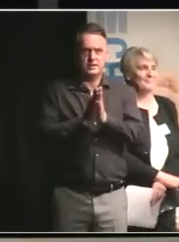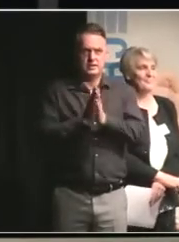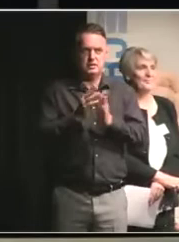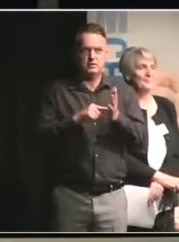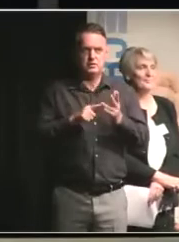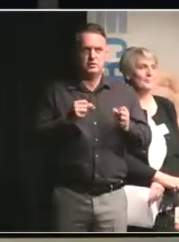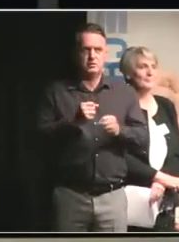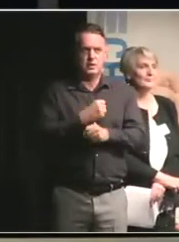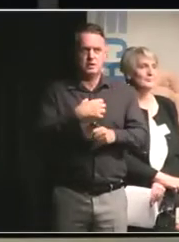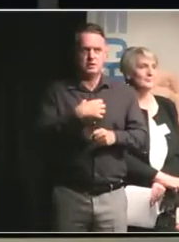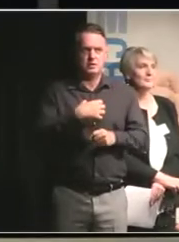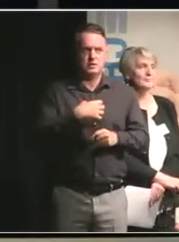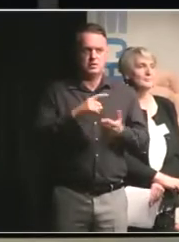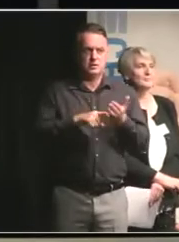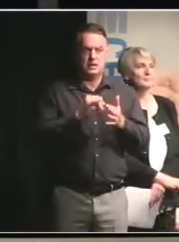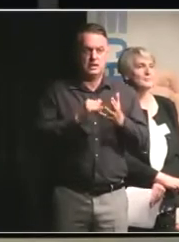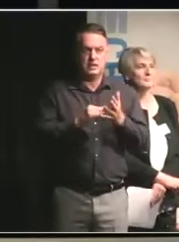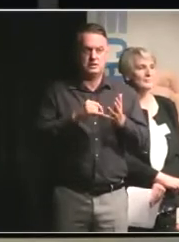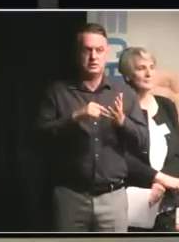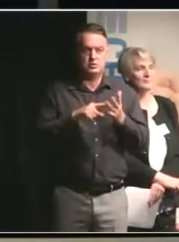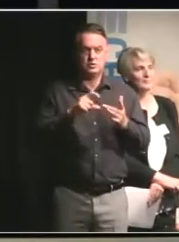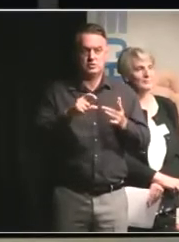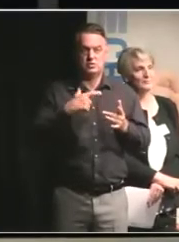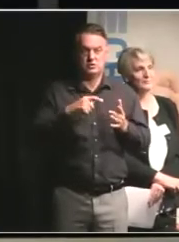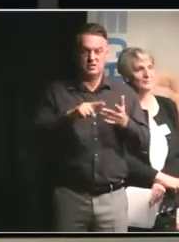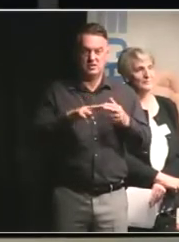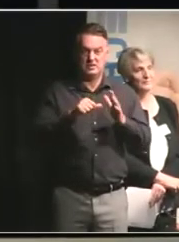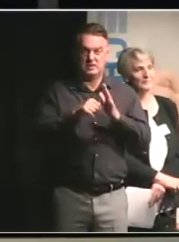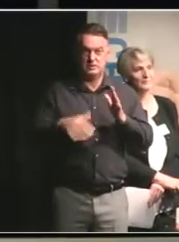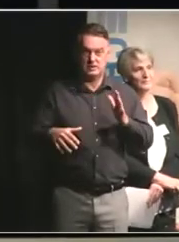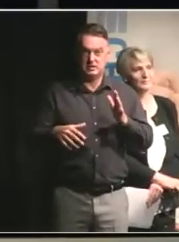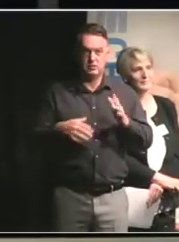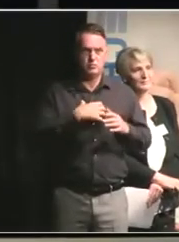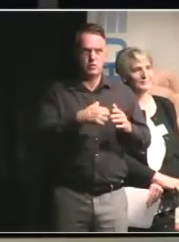things are less because it will become more cost effective to go to the hazardous stuff and then